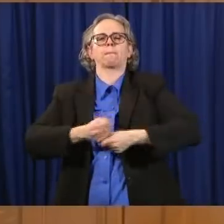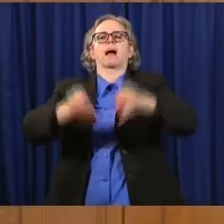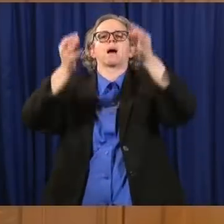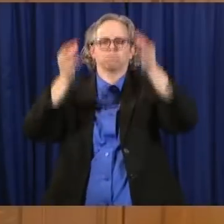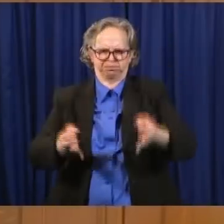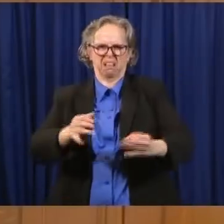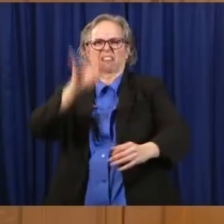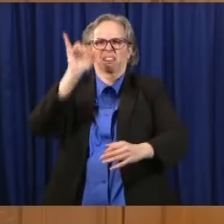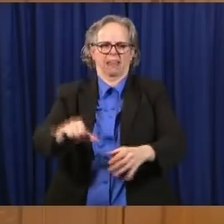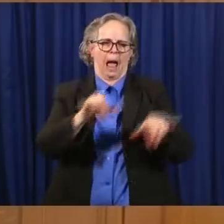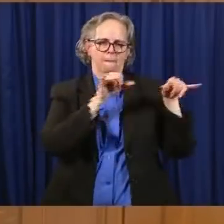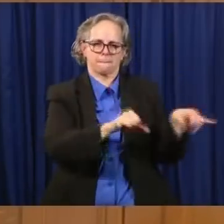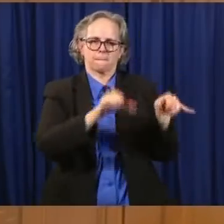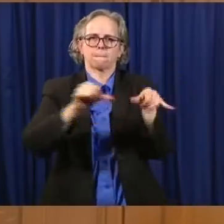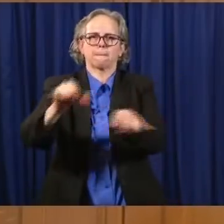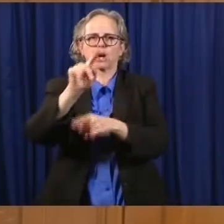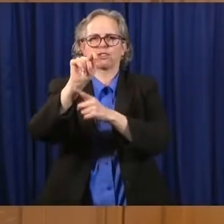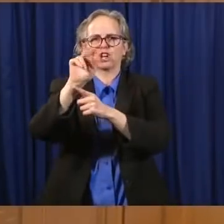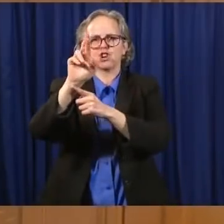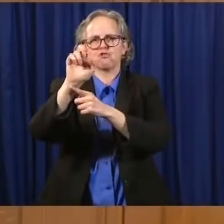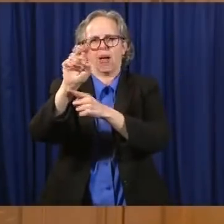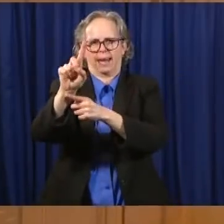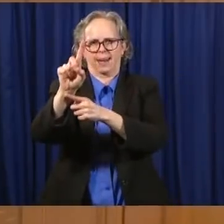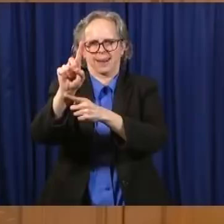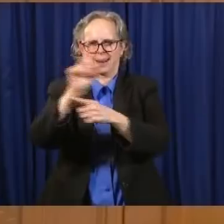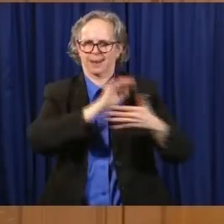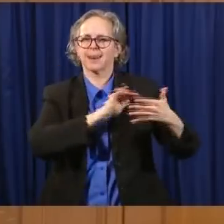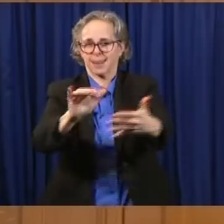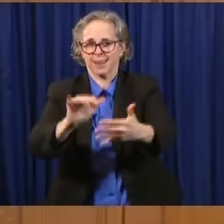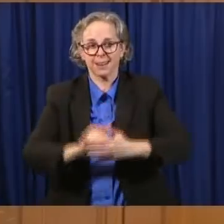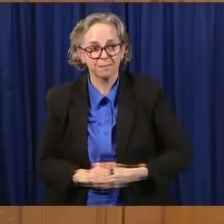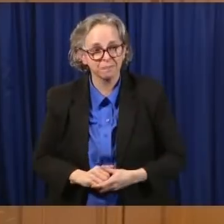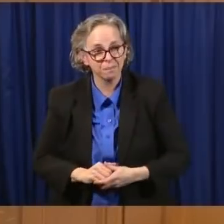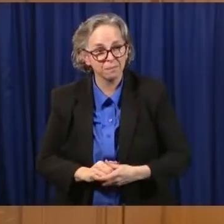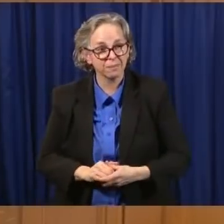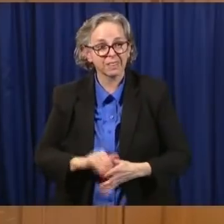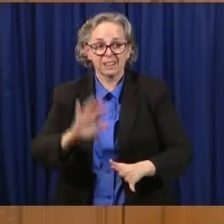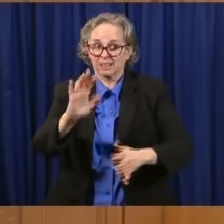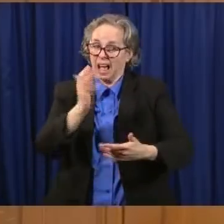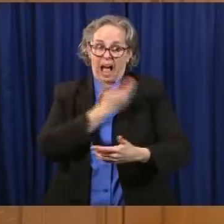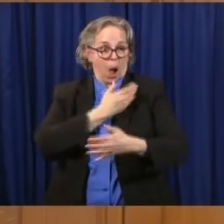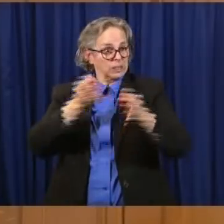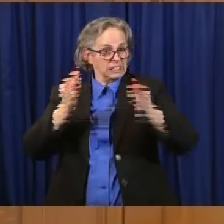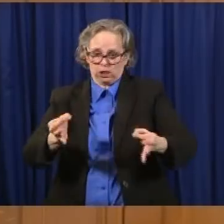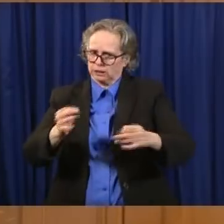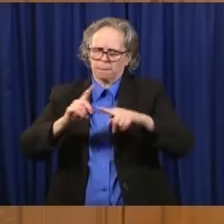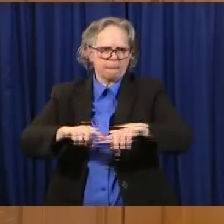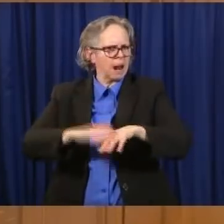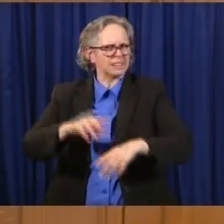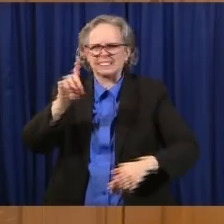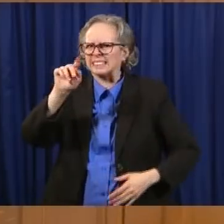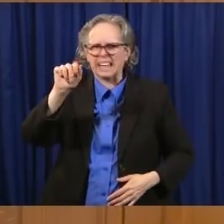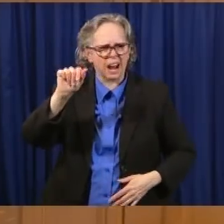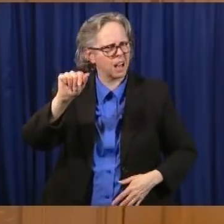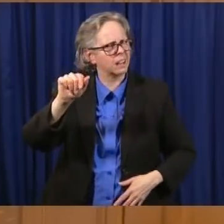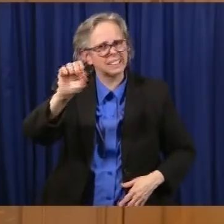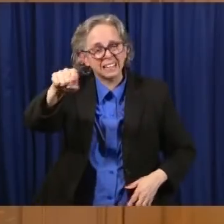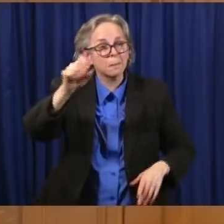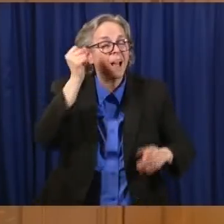DATA, UNDERSTAND WHAT IS GOOD AND BAD ABOUT THE WAY IT IS REPORTED, AND LOOK AT IT OVER TIME TO GIVE US AN INFORMED DECISION MAKING. OUR DECISIONS ARE MADE ON SO